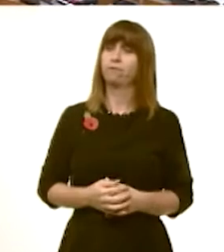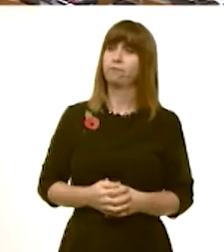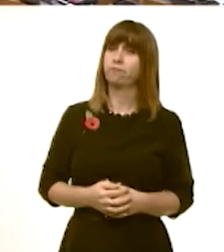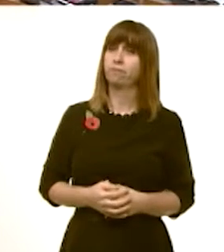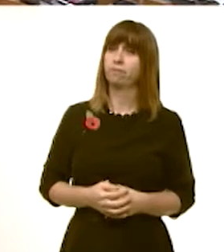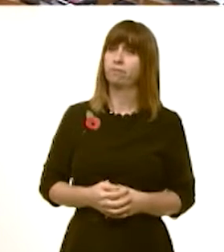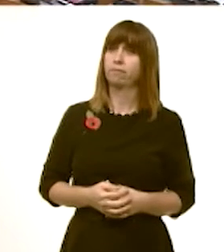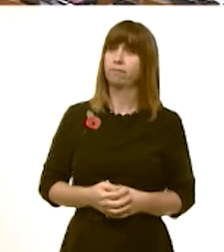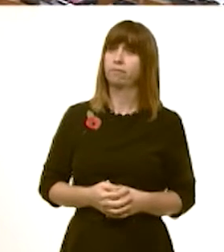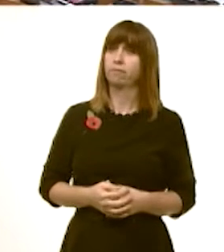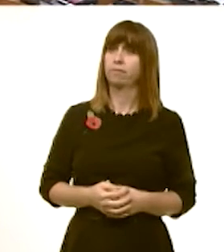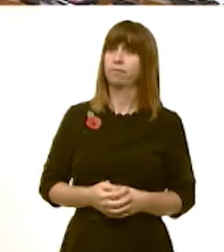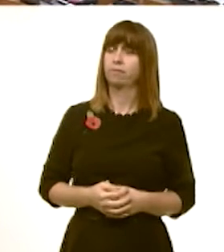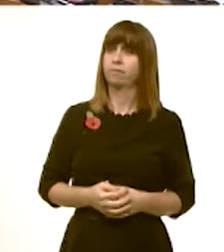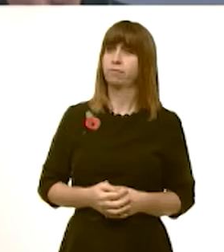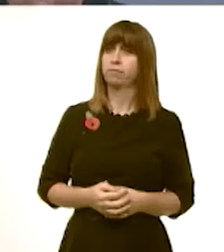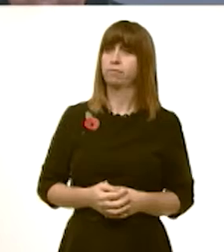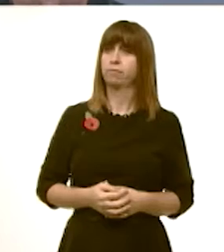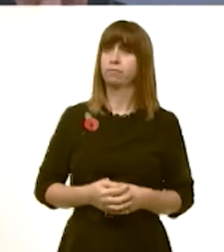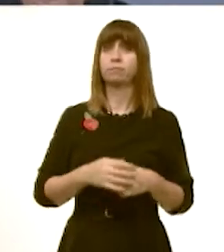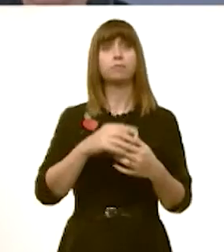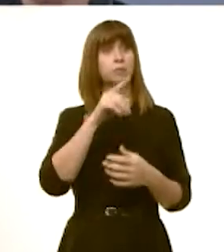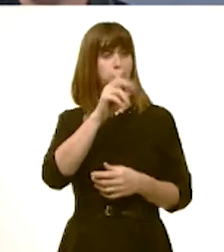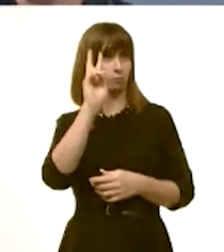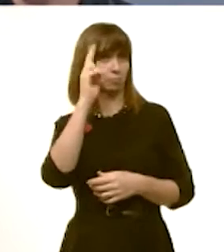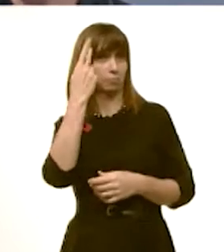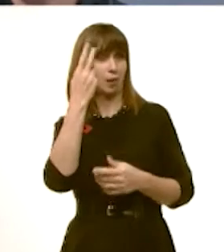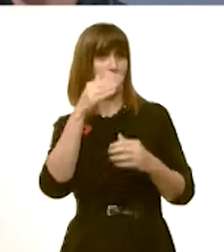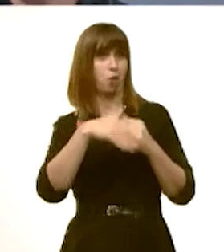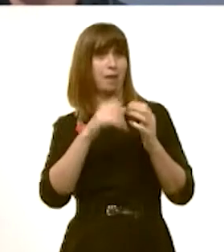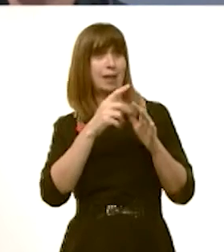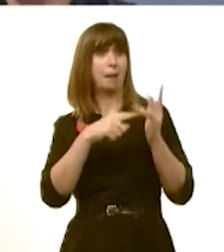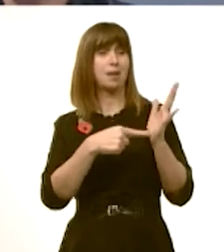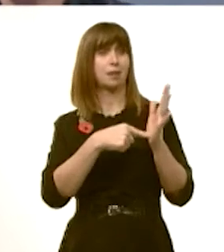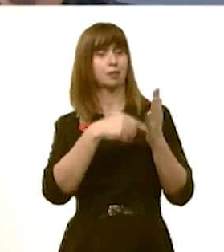First Minister, can I welcome your u-turn on Cabinet decision reports, which you are now going to start to republish?